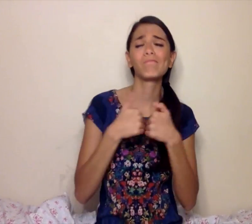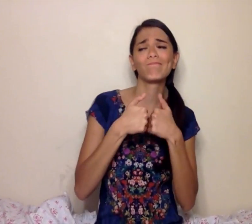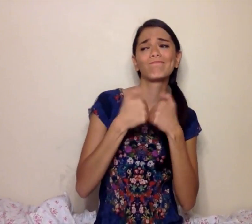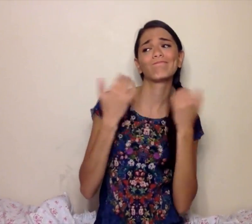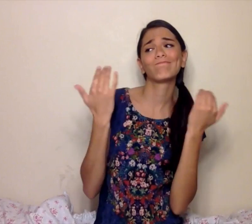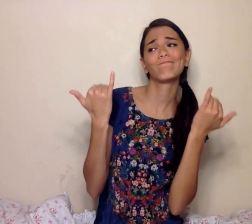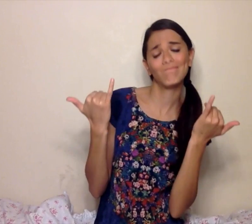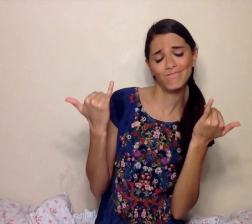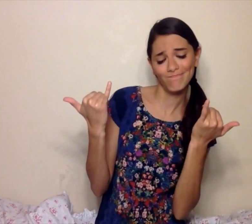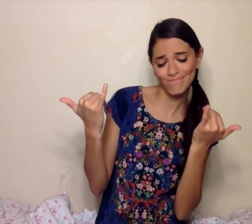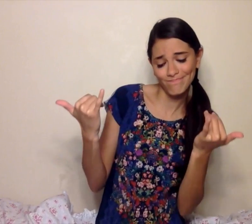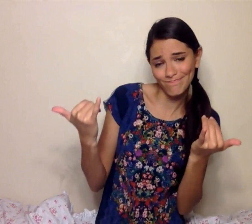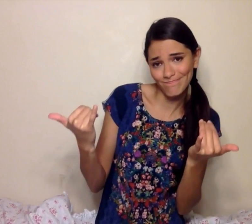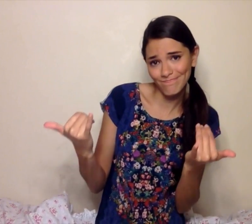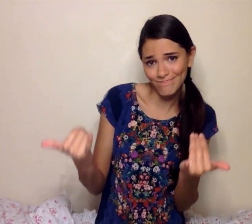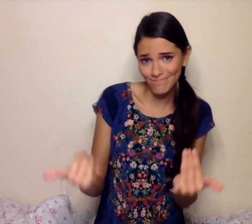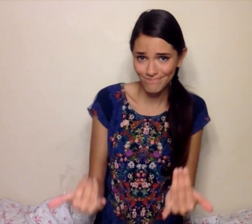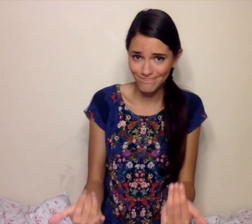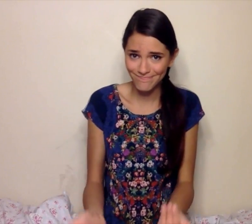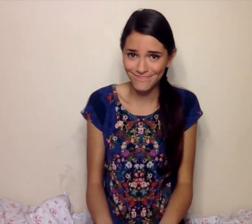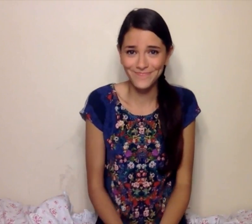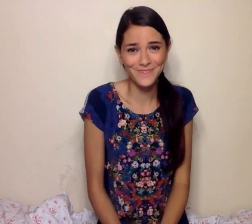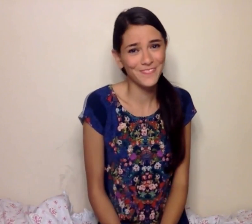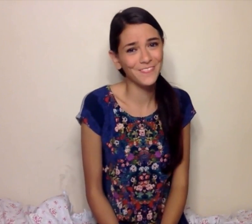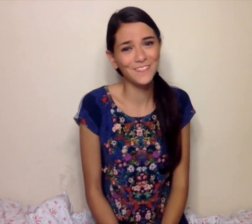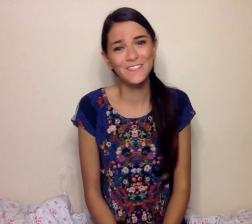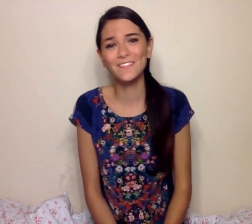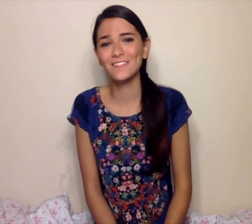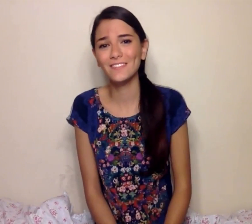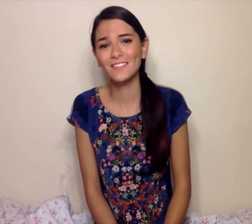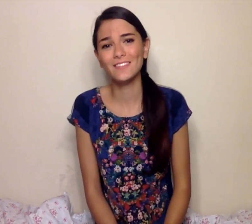So, baby, now